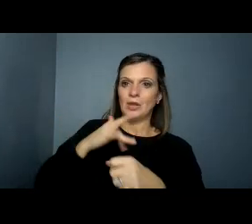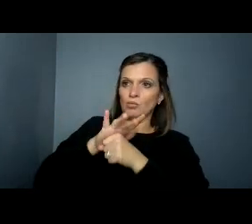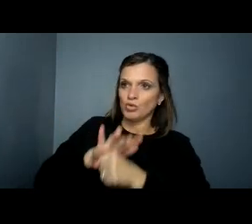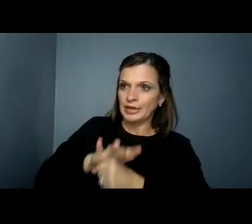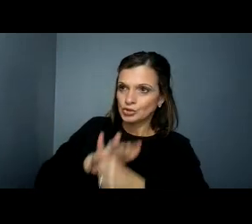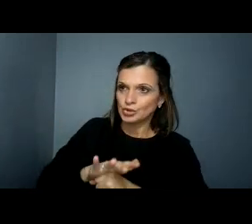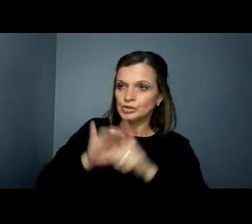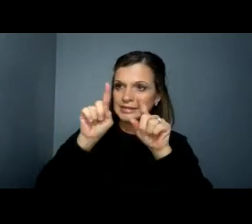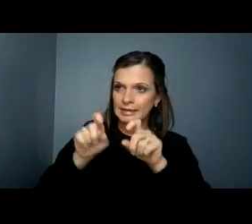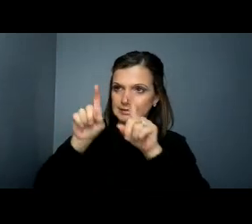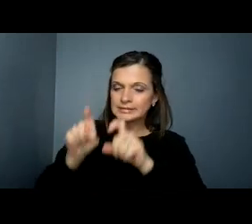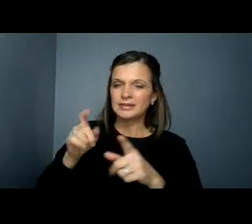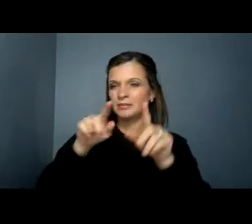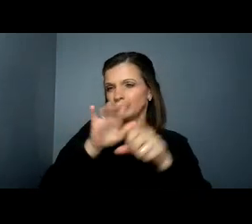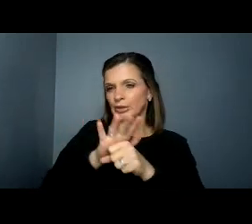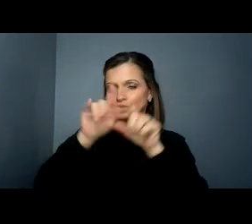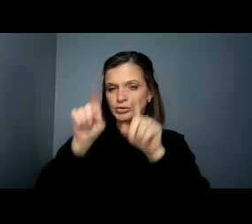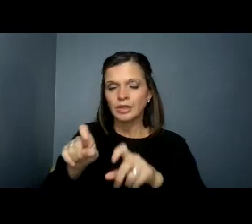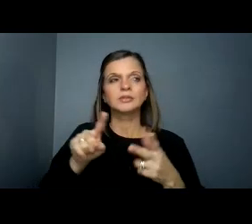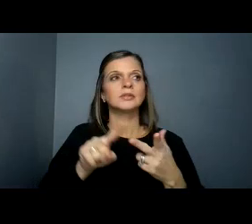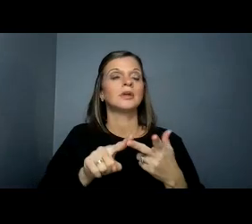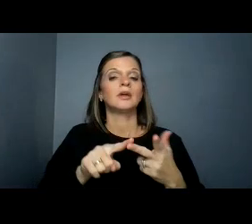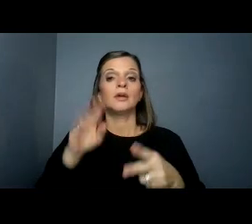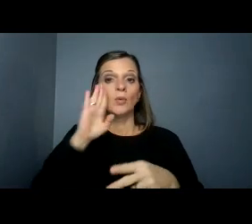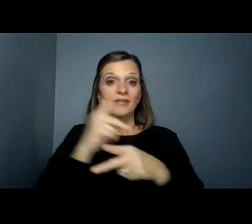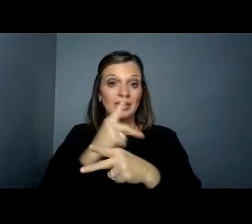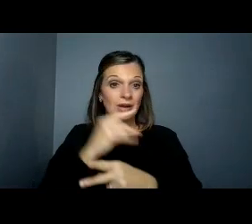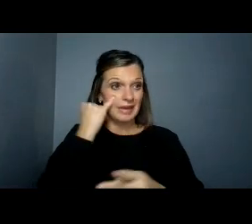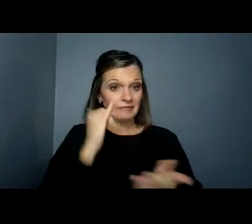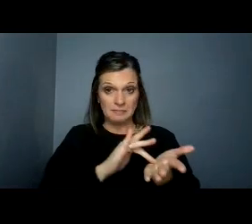medical issue that can be fixed quickly. Is it something that's a permanent